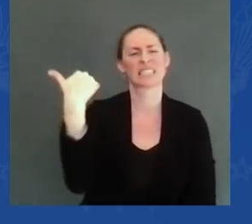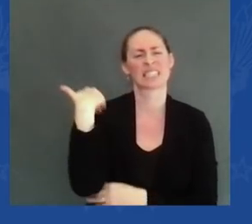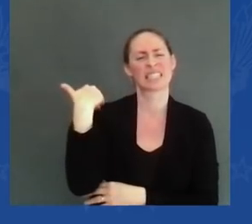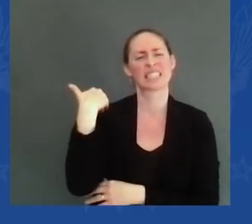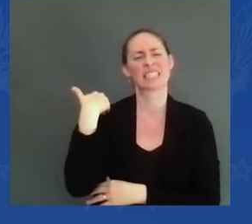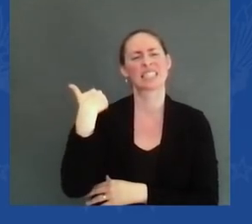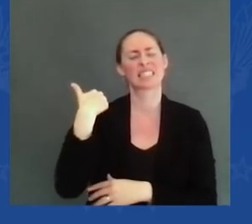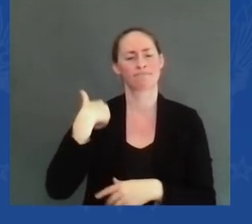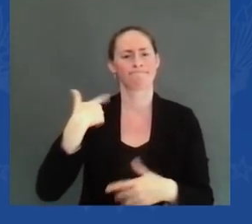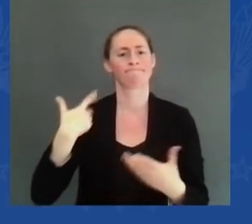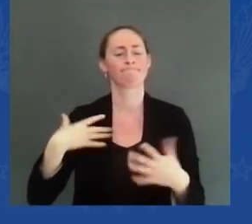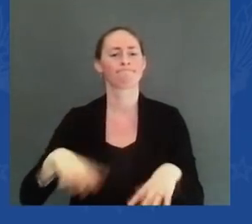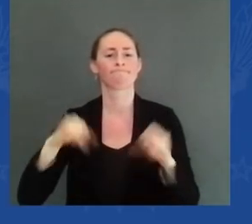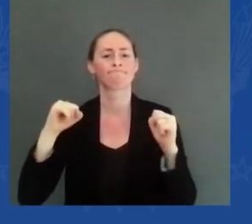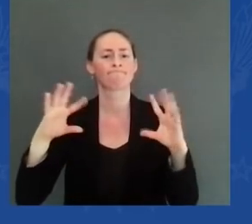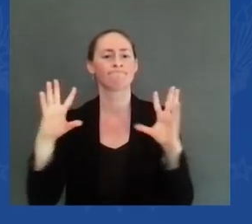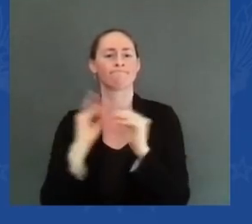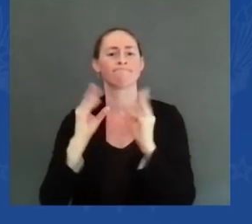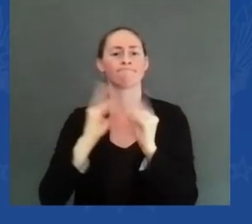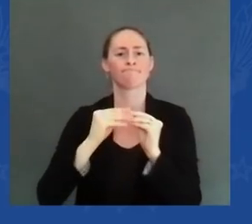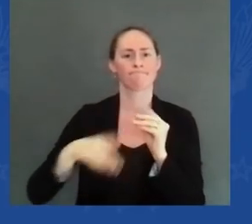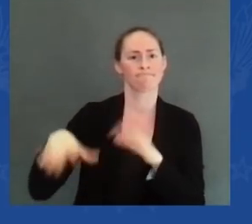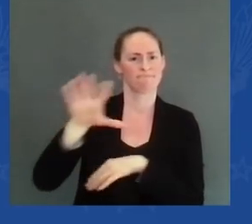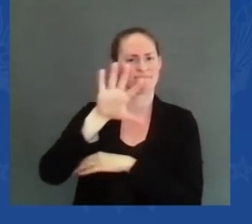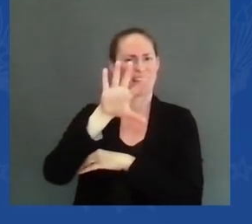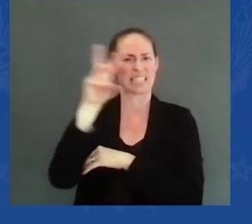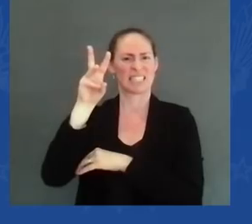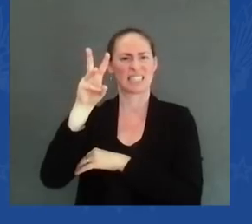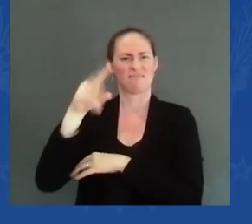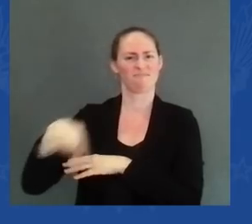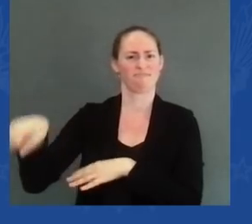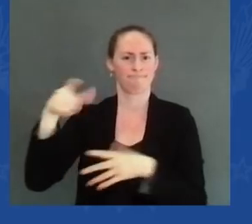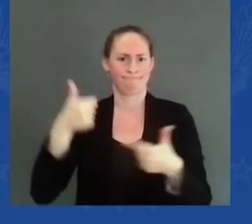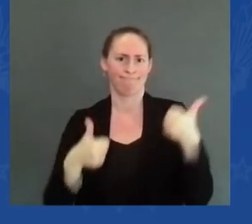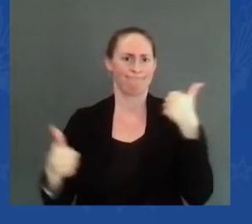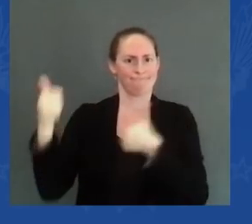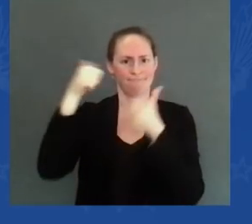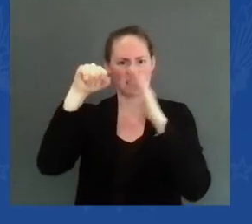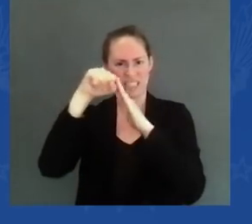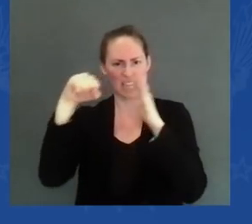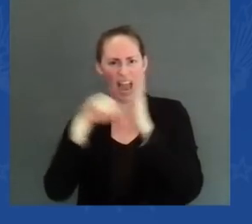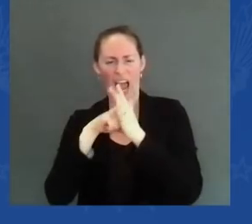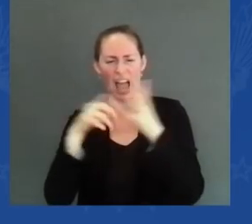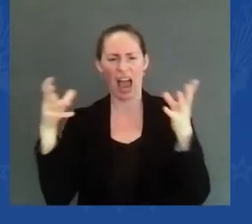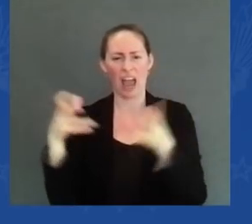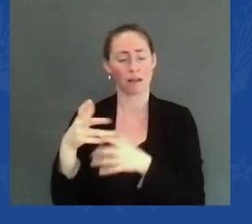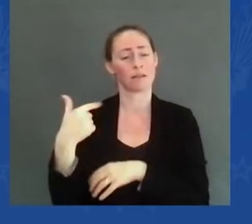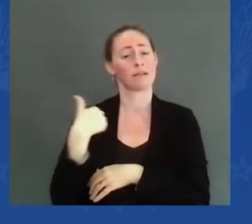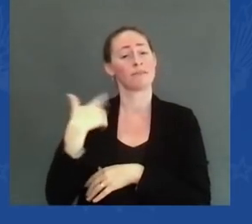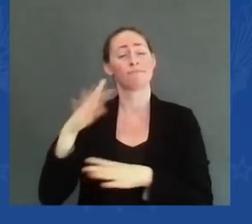And I pointed out -- we're talking about climate change, and I said, "I think of one word when I think of climate change: